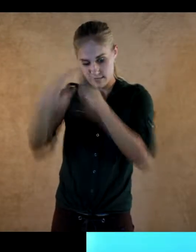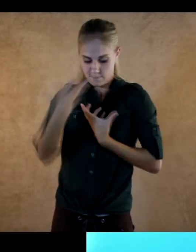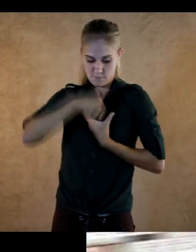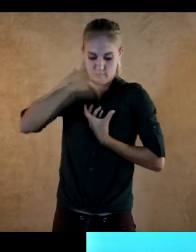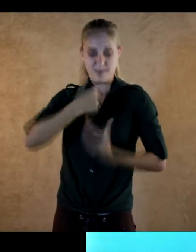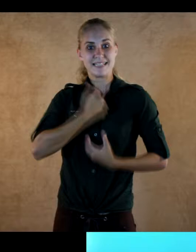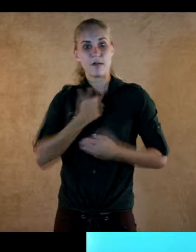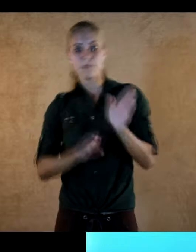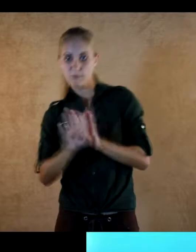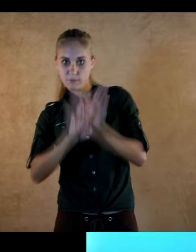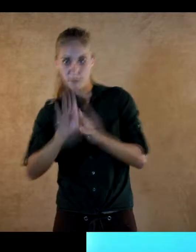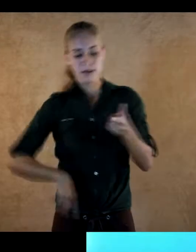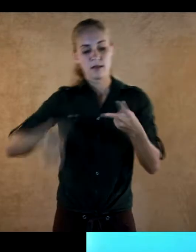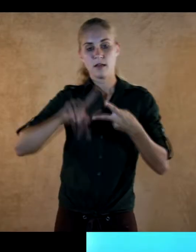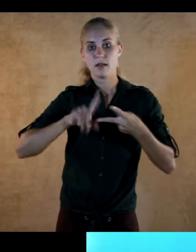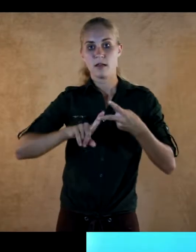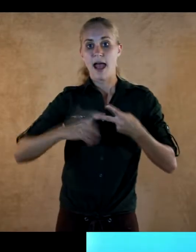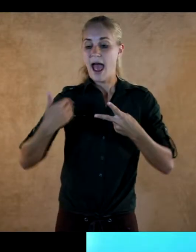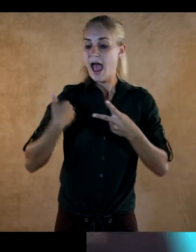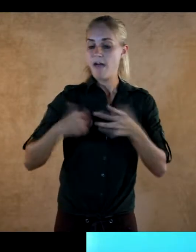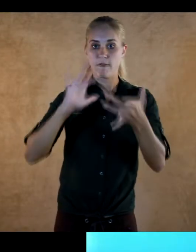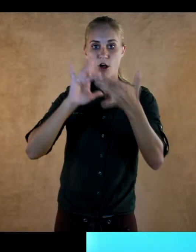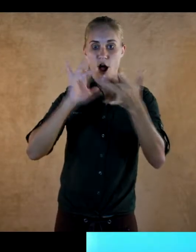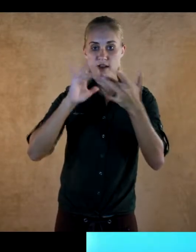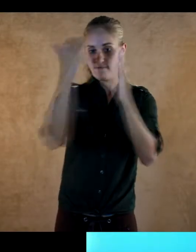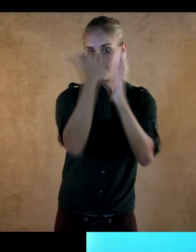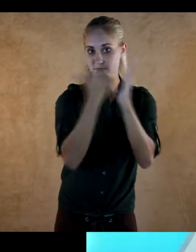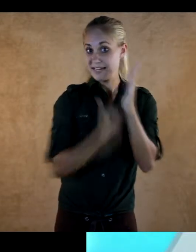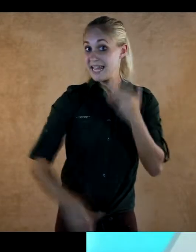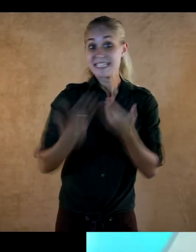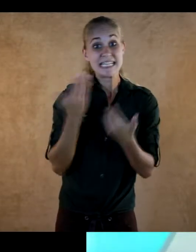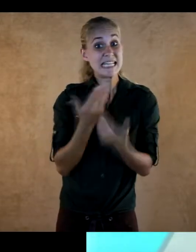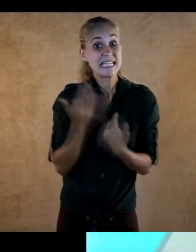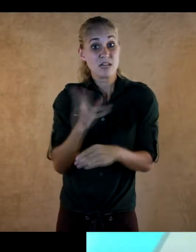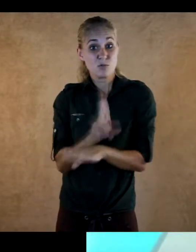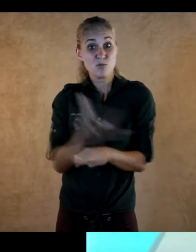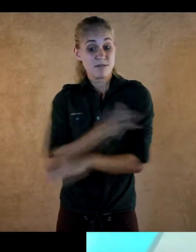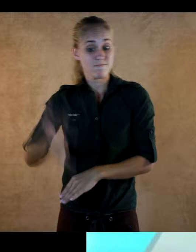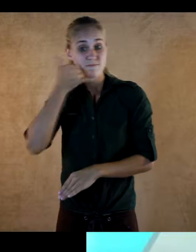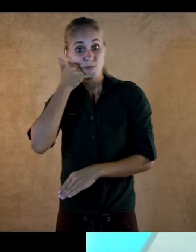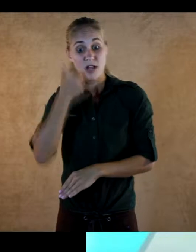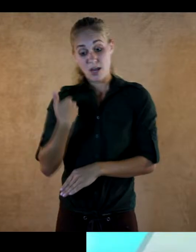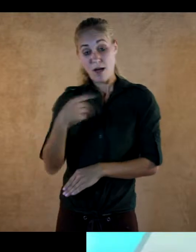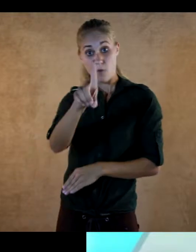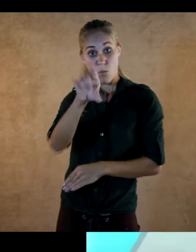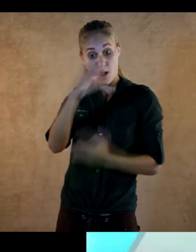Step 2: Build a list of contacts. This is going to be as easy as going through your cell phone. If you have a hundred names in your cell phone list,